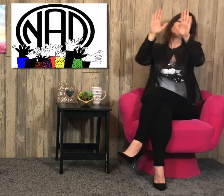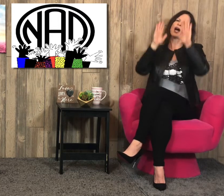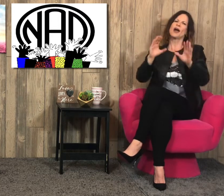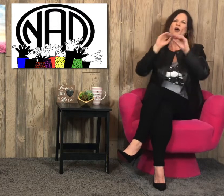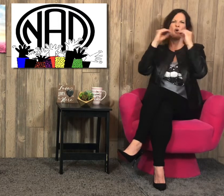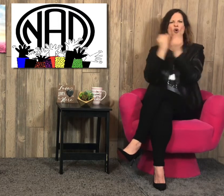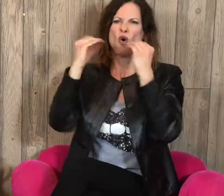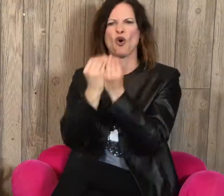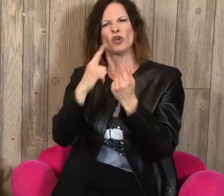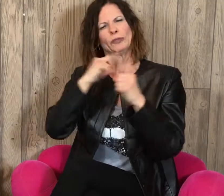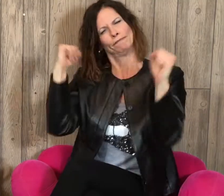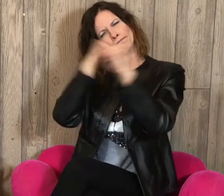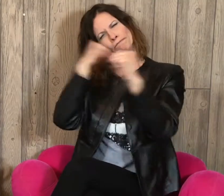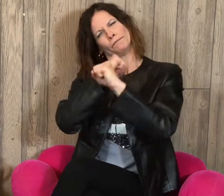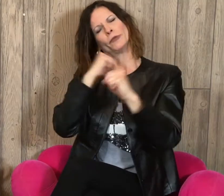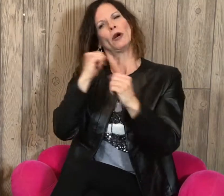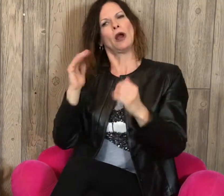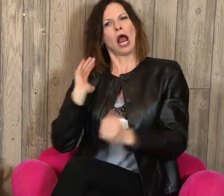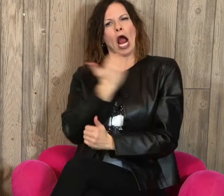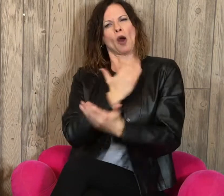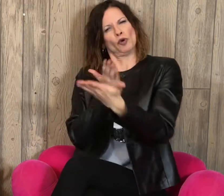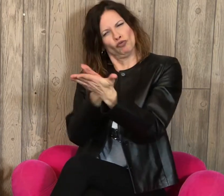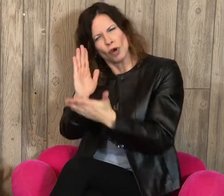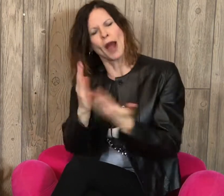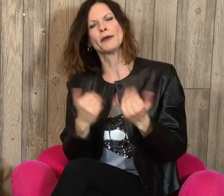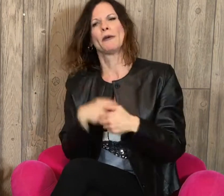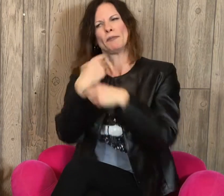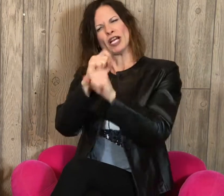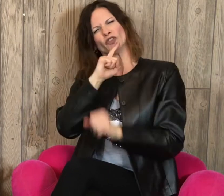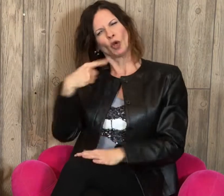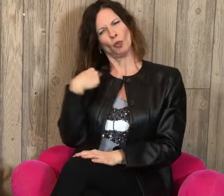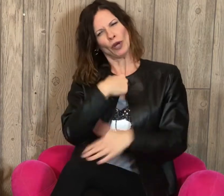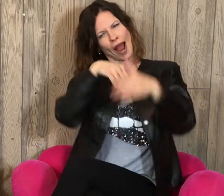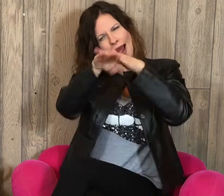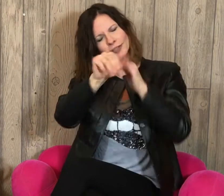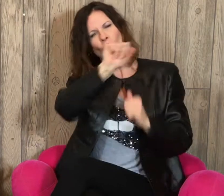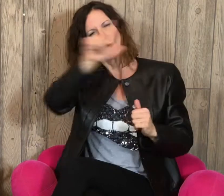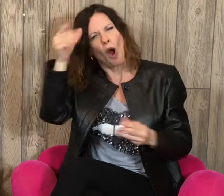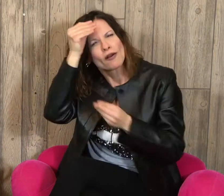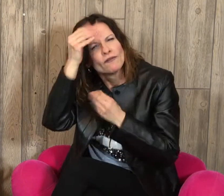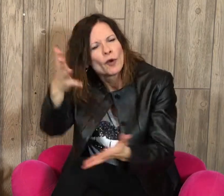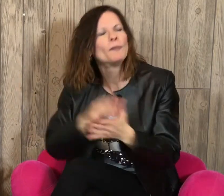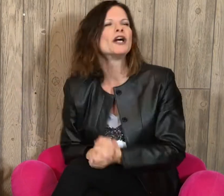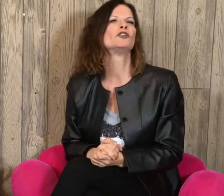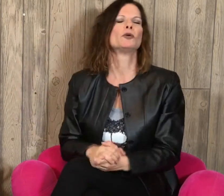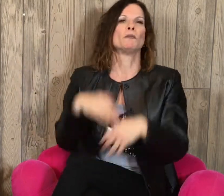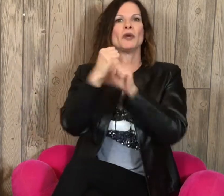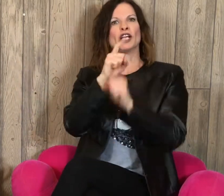which is a civil rights organization. They're a great organization. They fight hard for our rights.